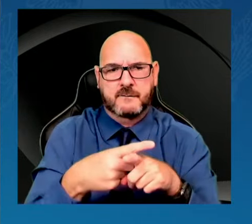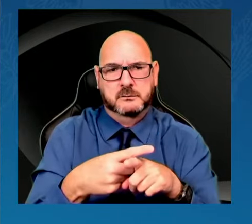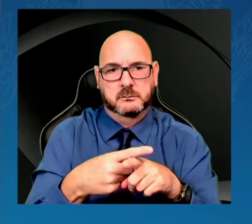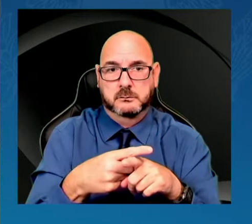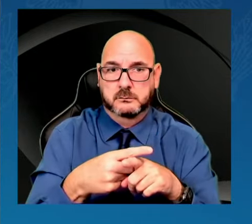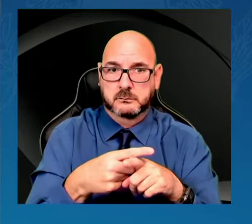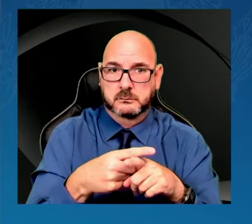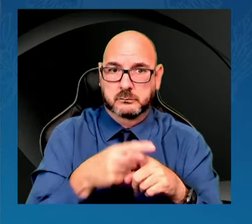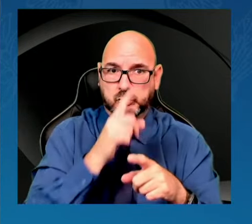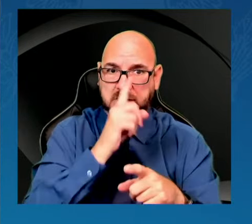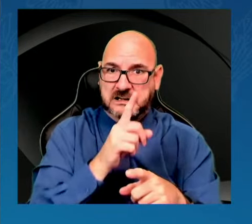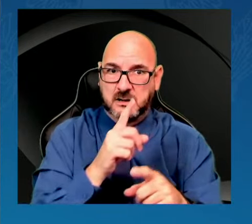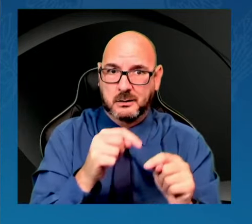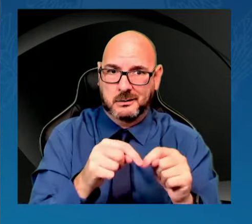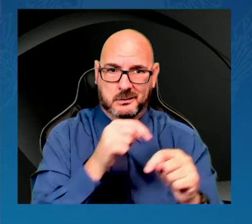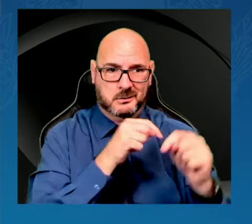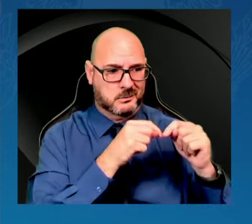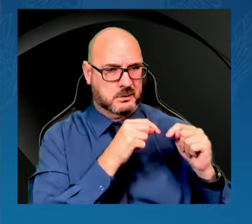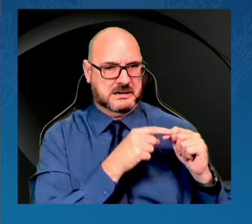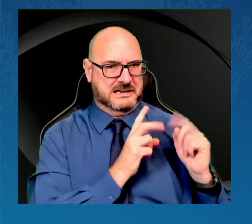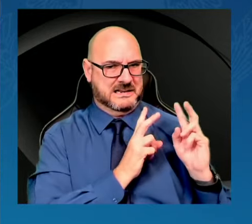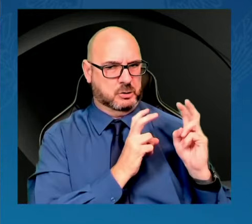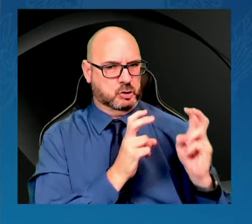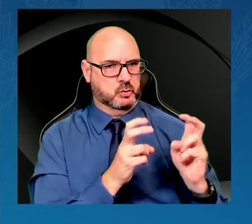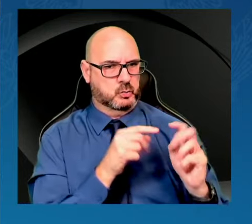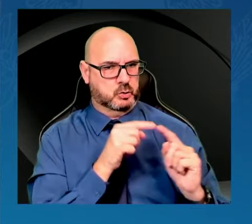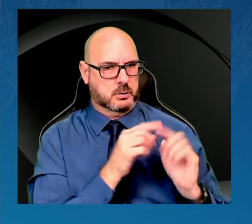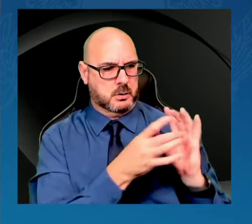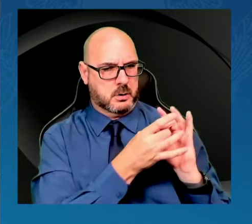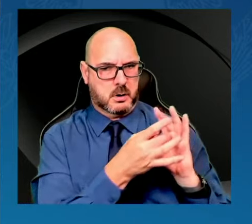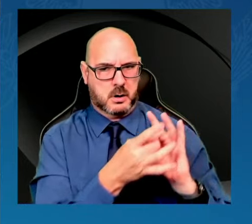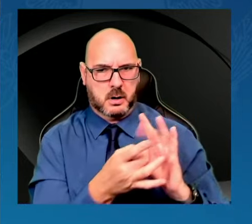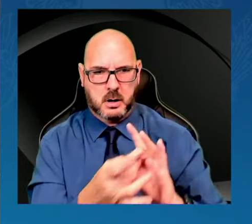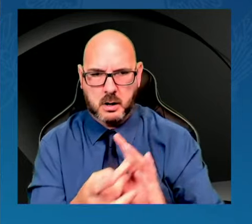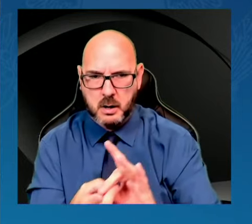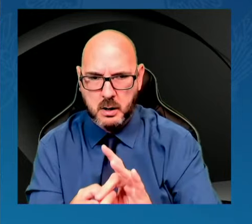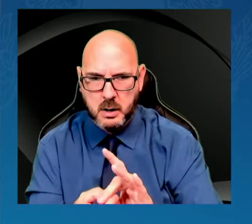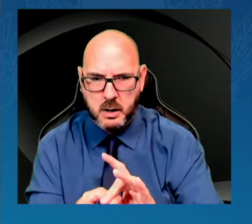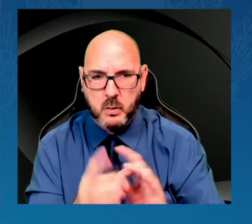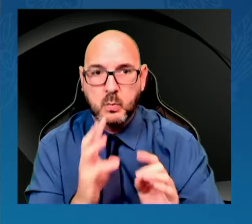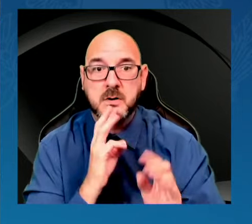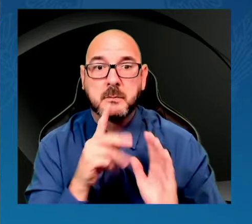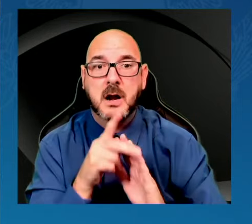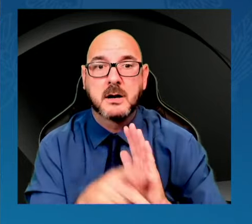And in that way, water policy is one of the factors that,